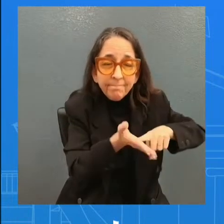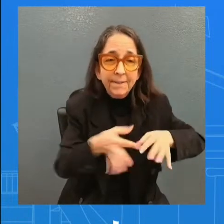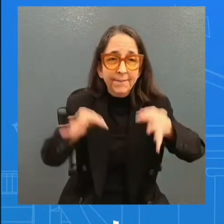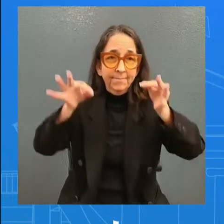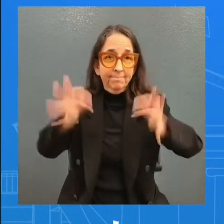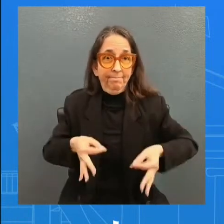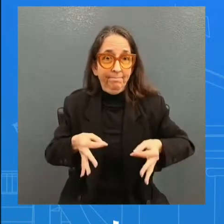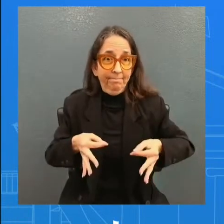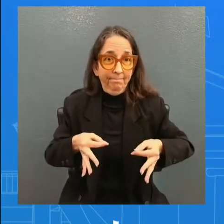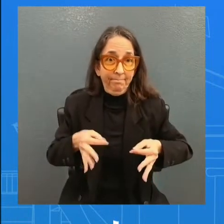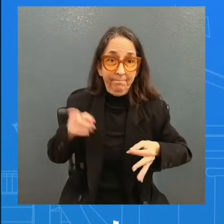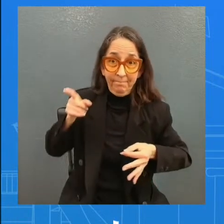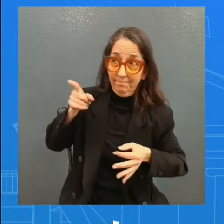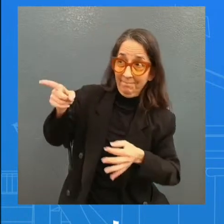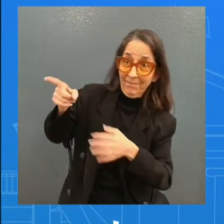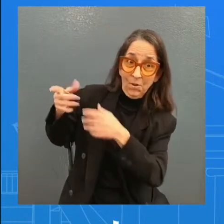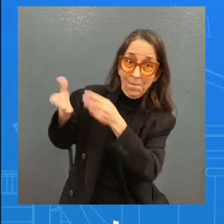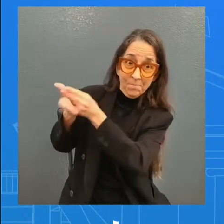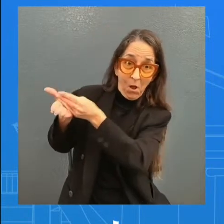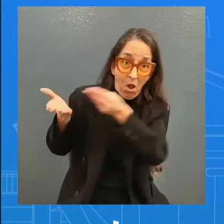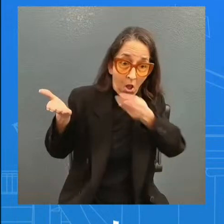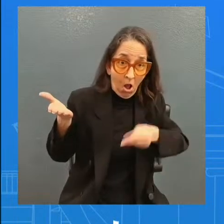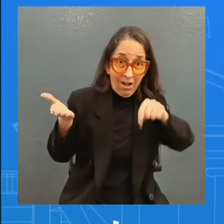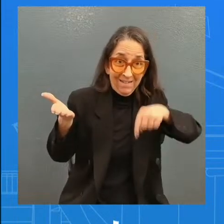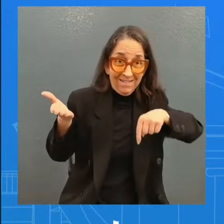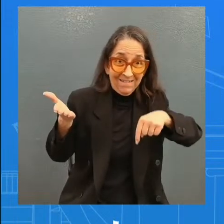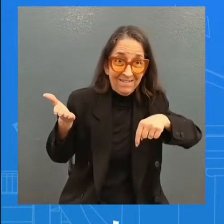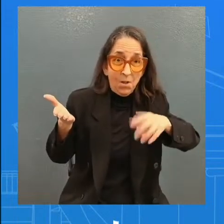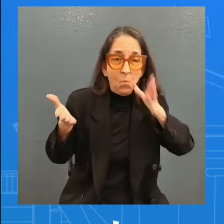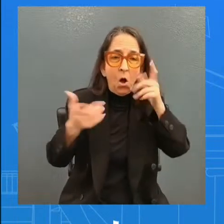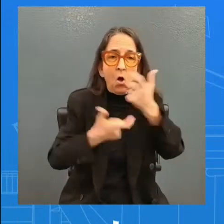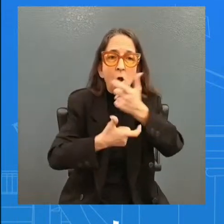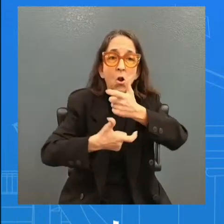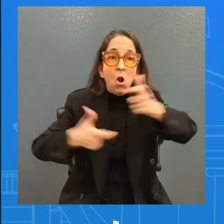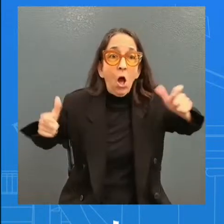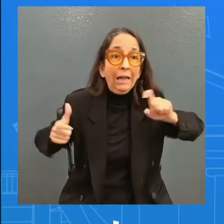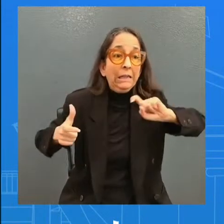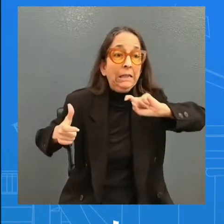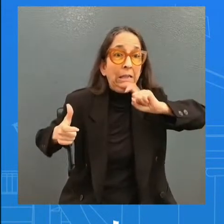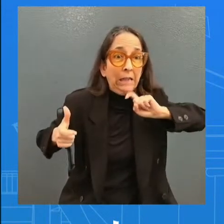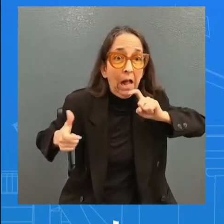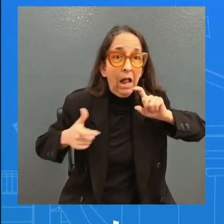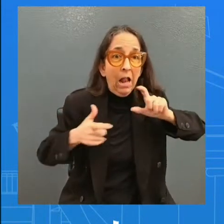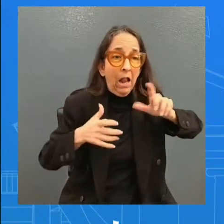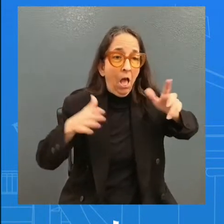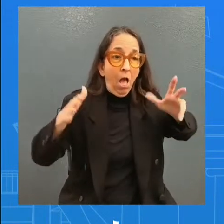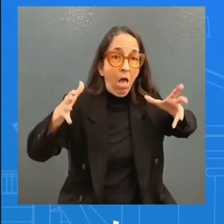one of America’s largest steel producers under the foreign control and create risk of our national security. This is from CFIUS. They are independent.